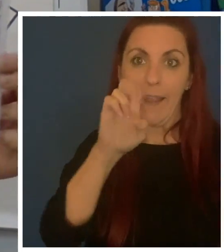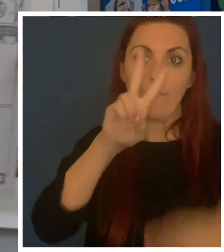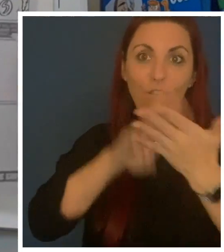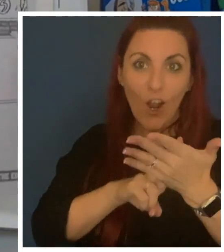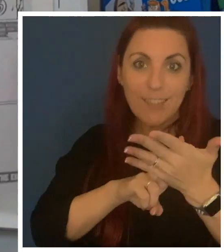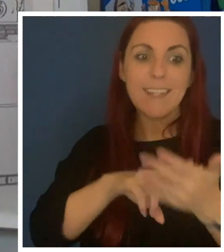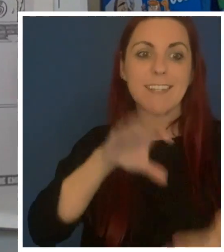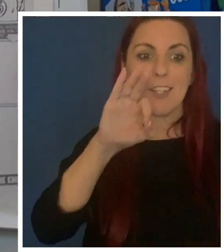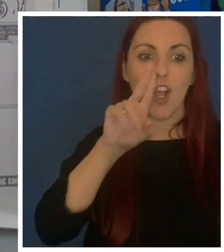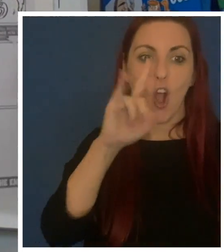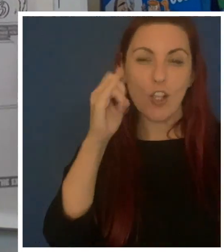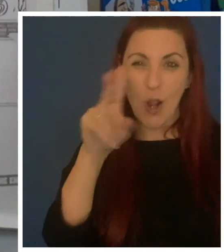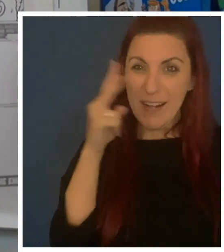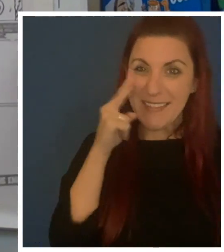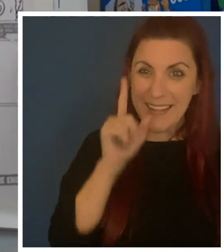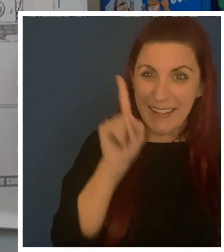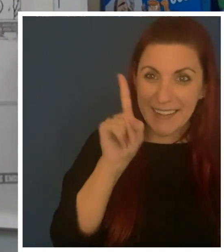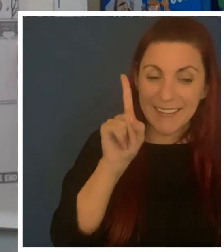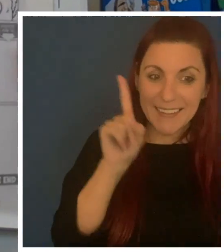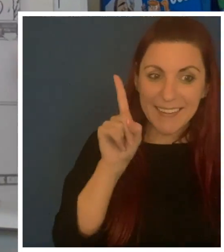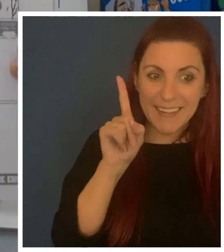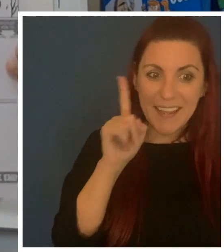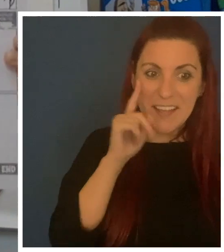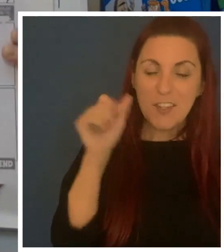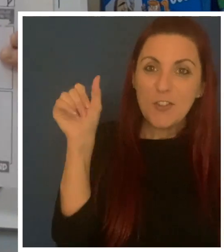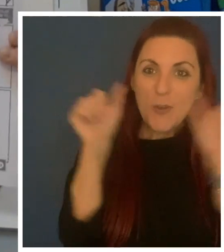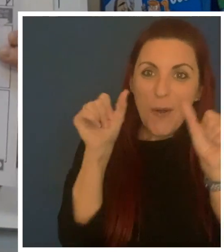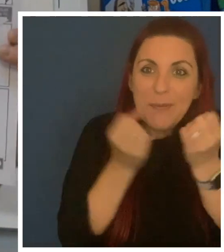you can see it right here. It's a little comic that I have made up.